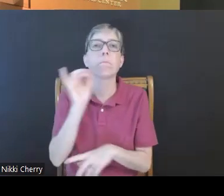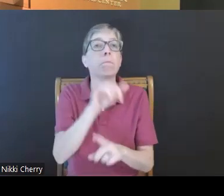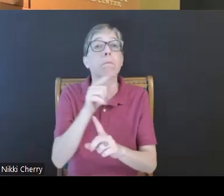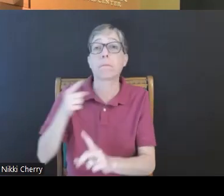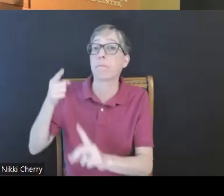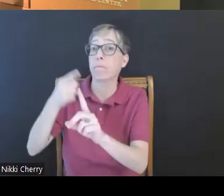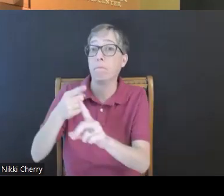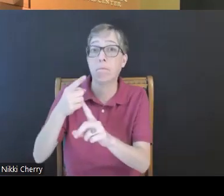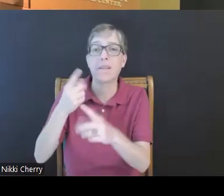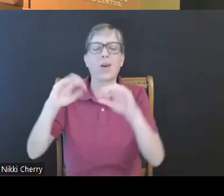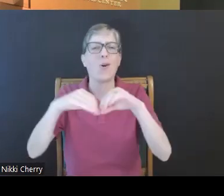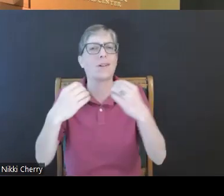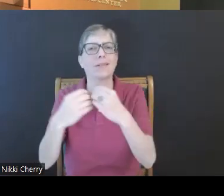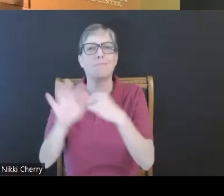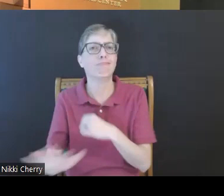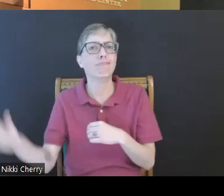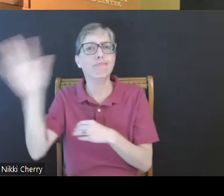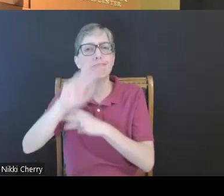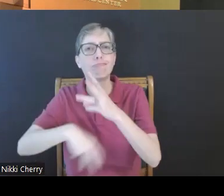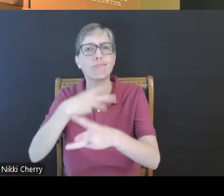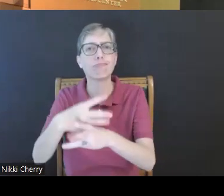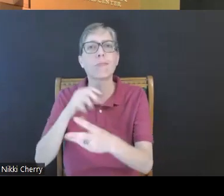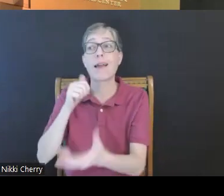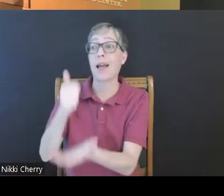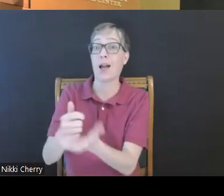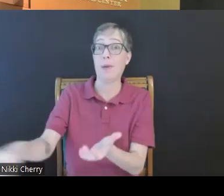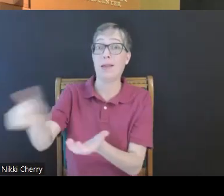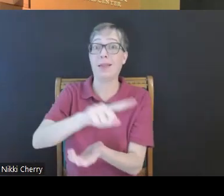to say if I want to implement this how do I do it what do I need how do I train people how do